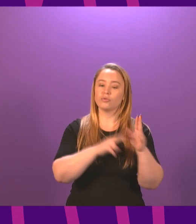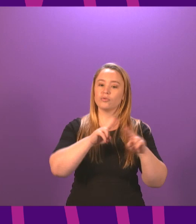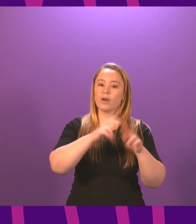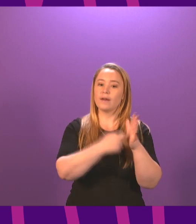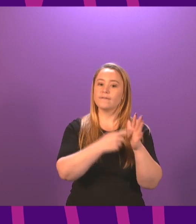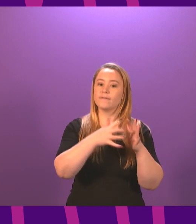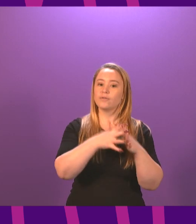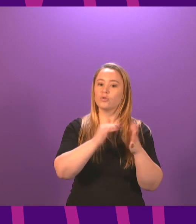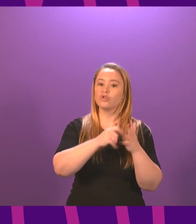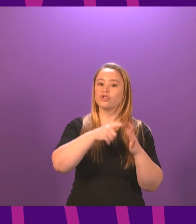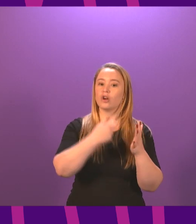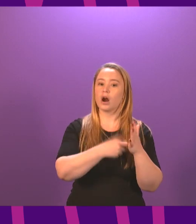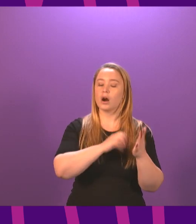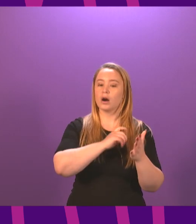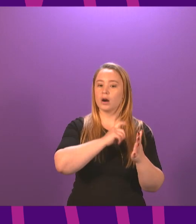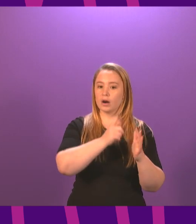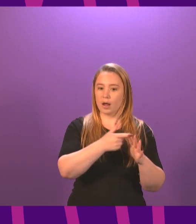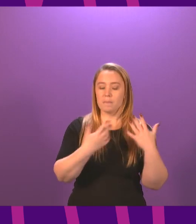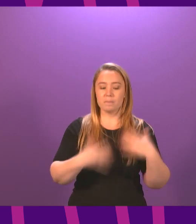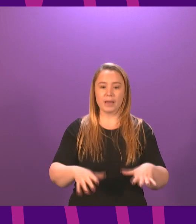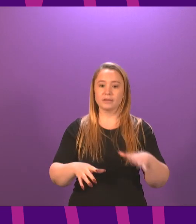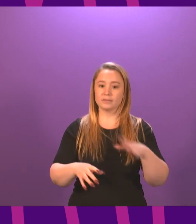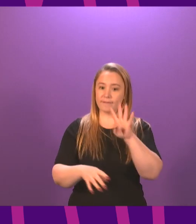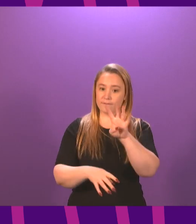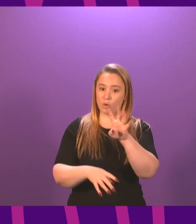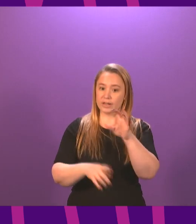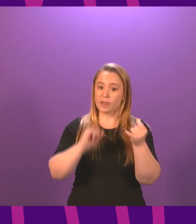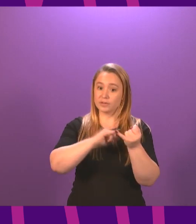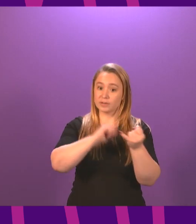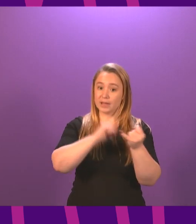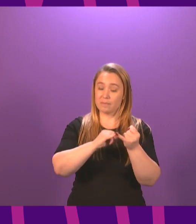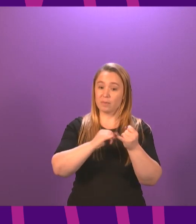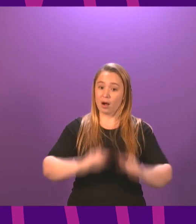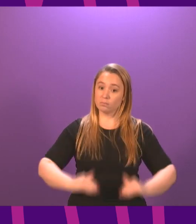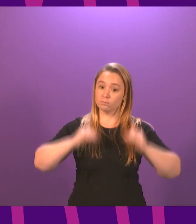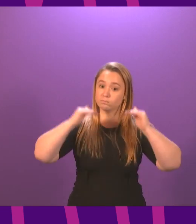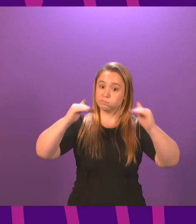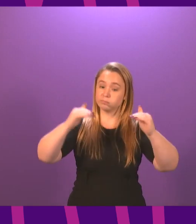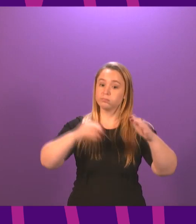has been under heightened restrictions since 14 September. Many businesses complied with